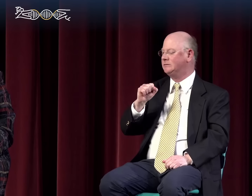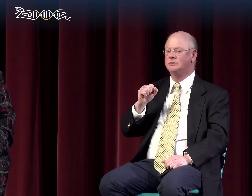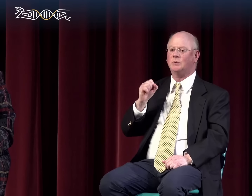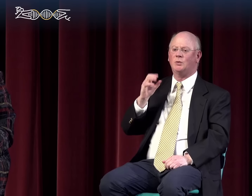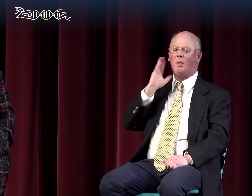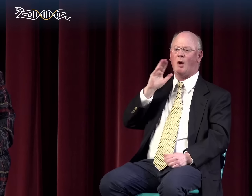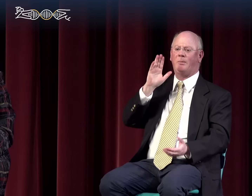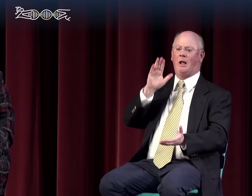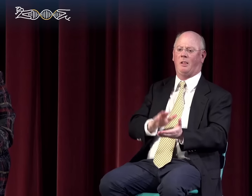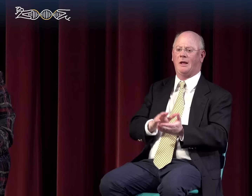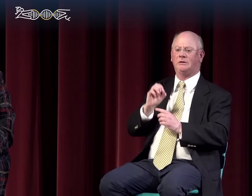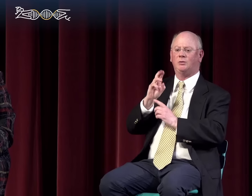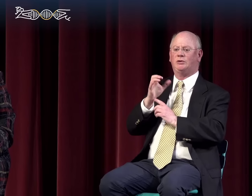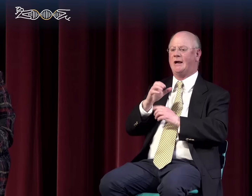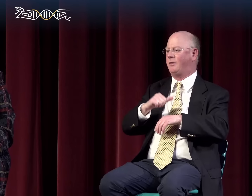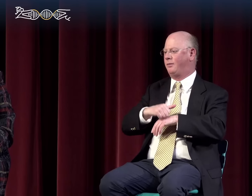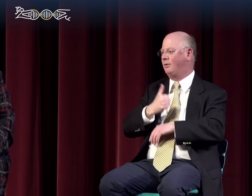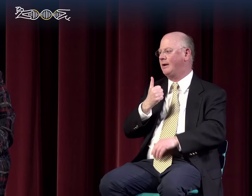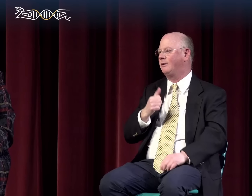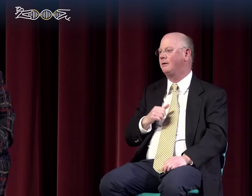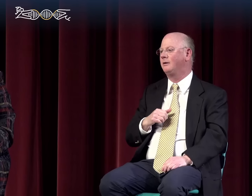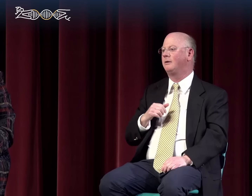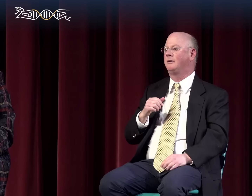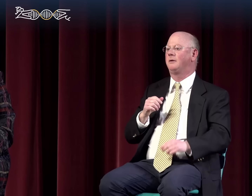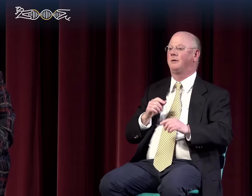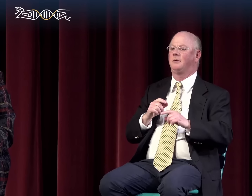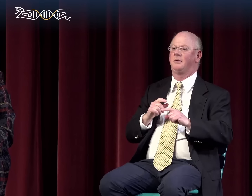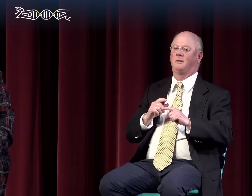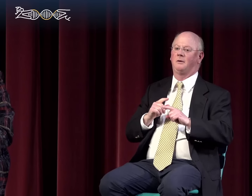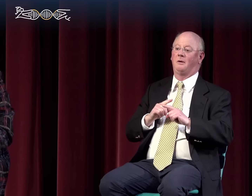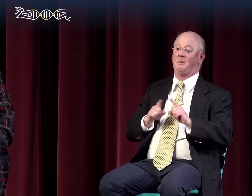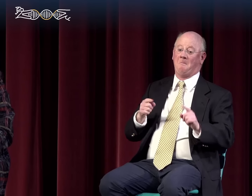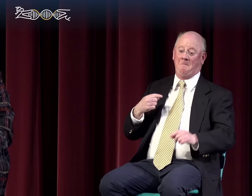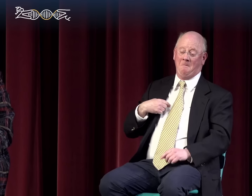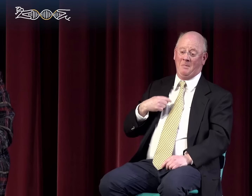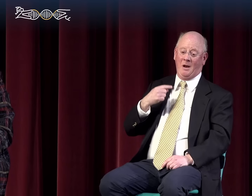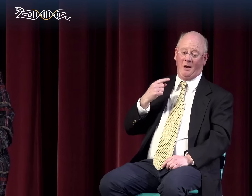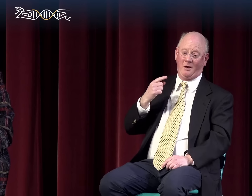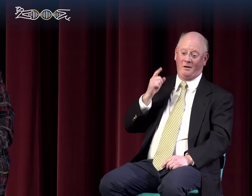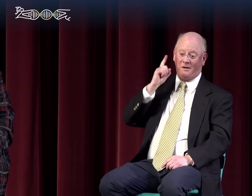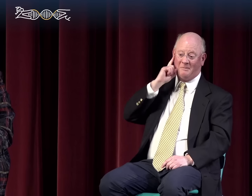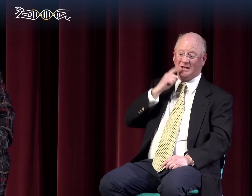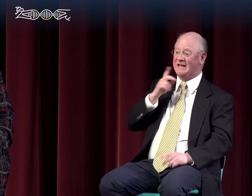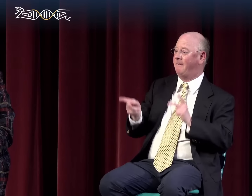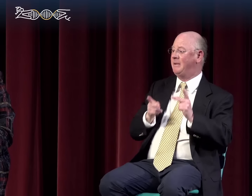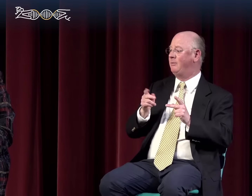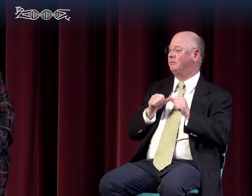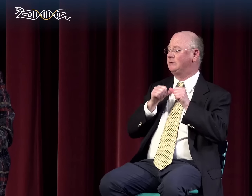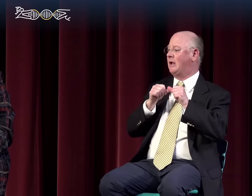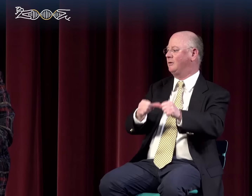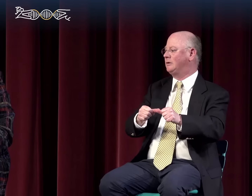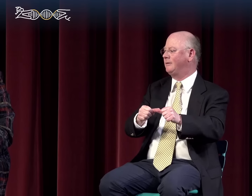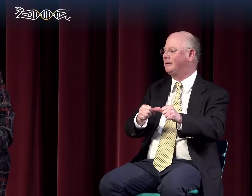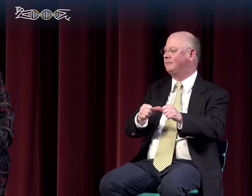adults that end up marrying, have less genetic threat he feared.